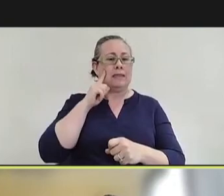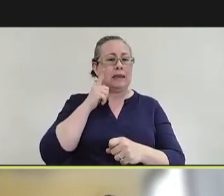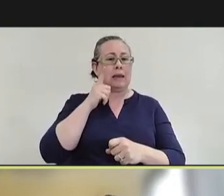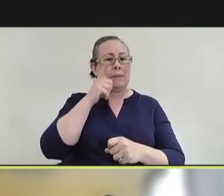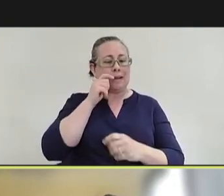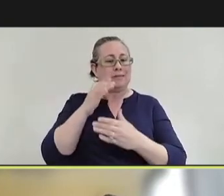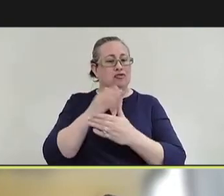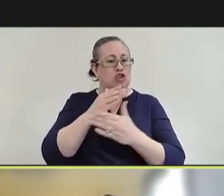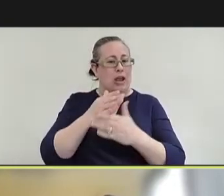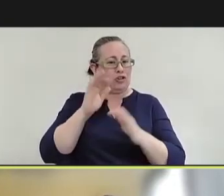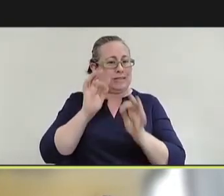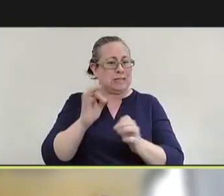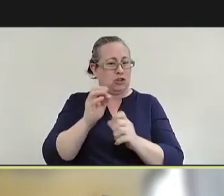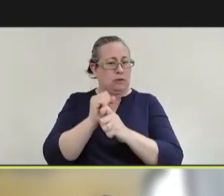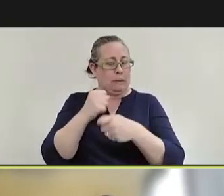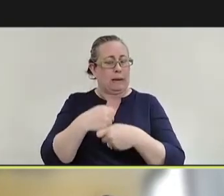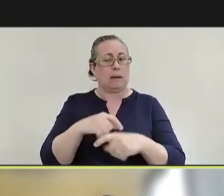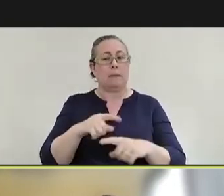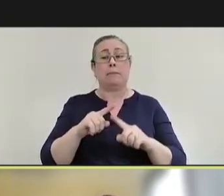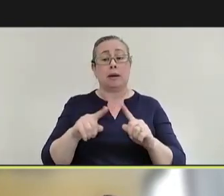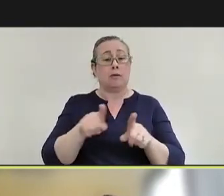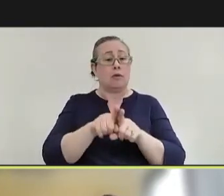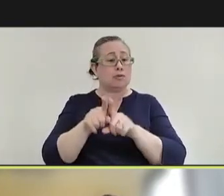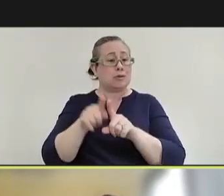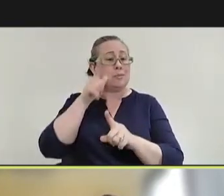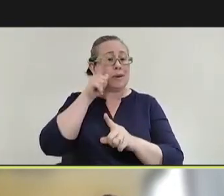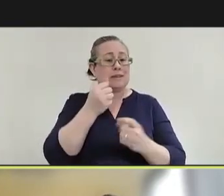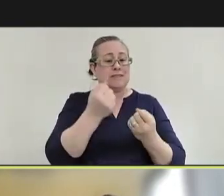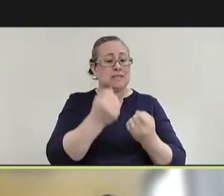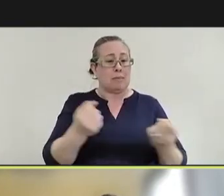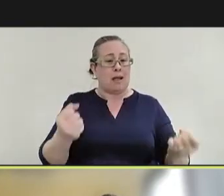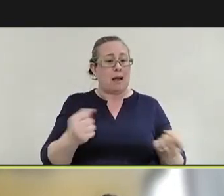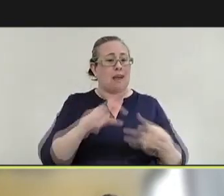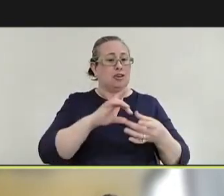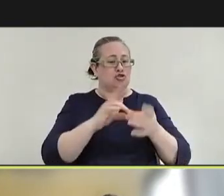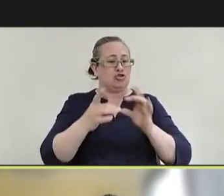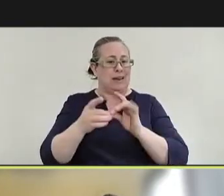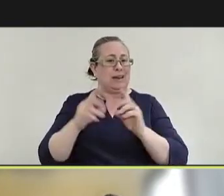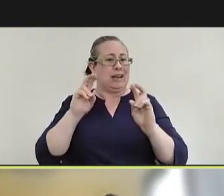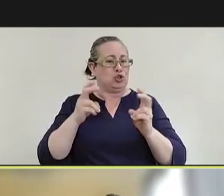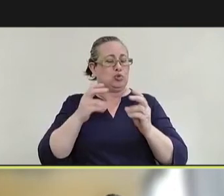but also because of supply chain issues being resolved. And finally,